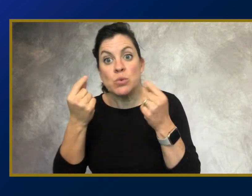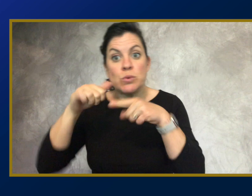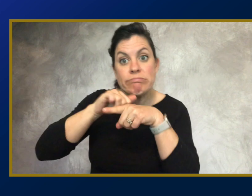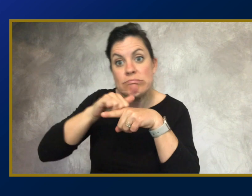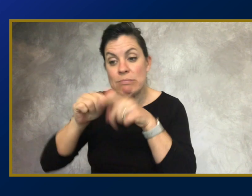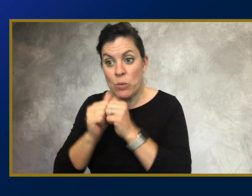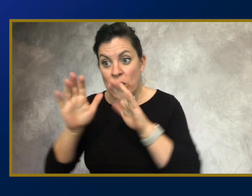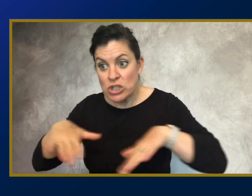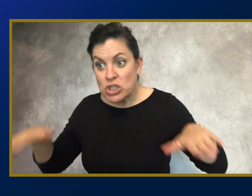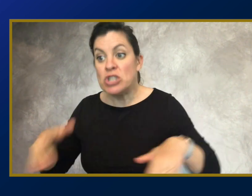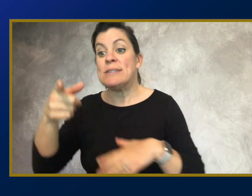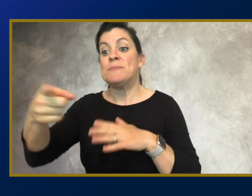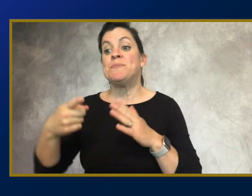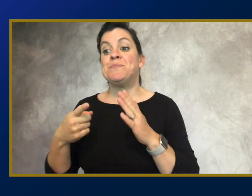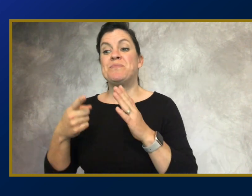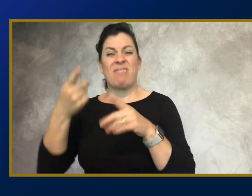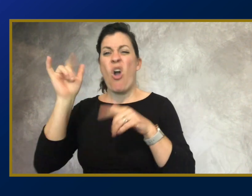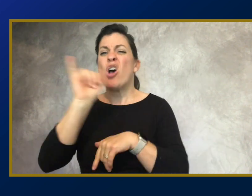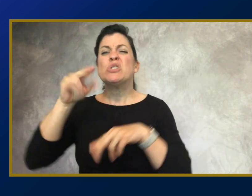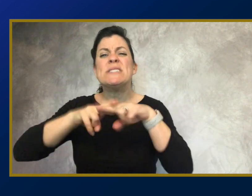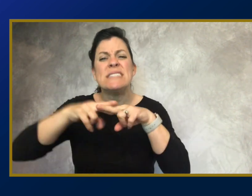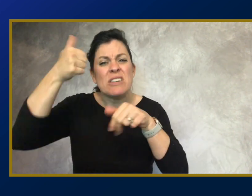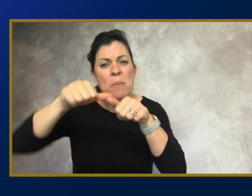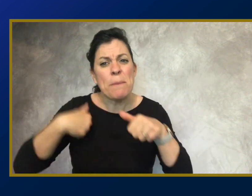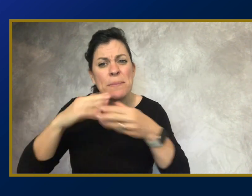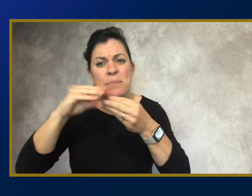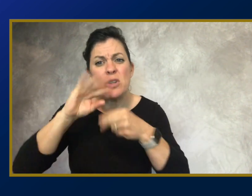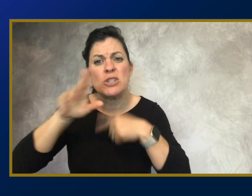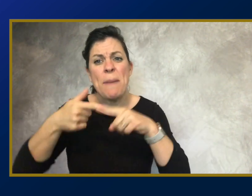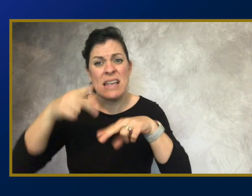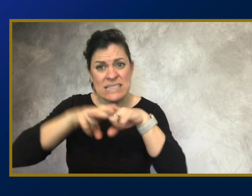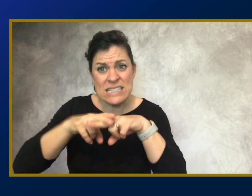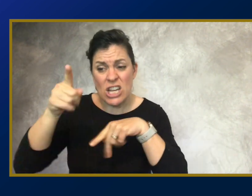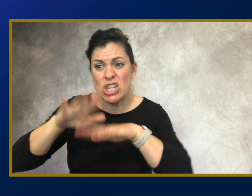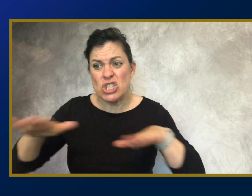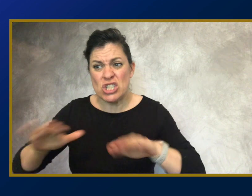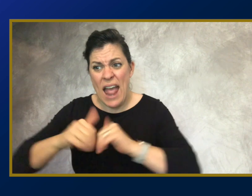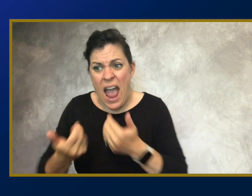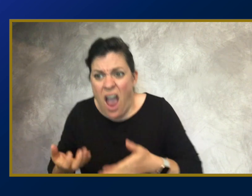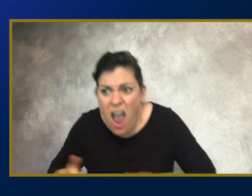and they stand from there. But we actually want them to come to their knees and we want